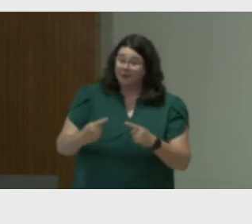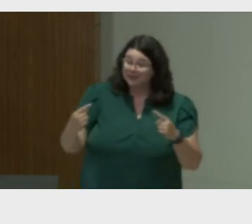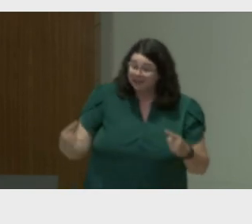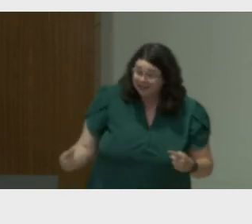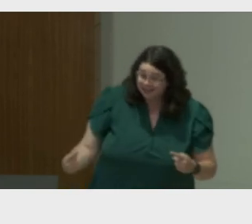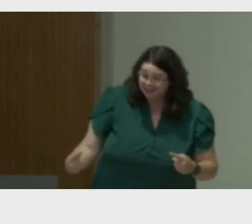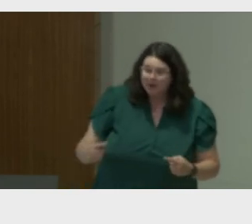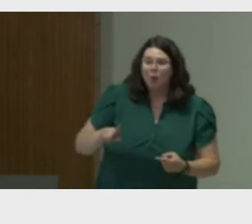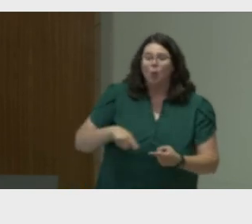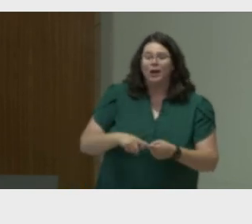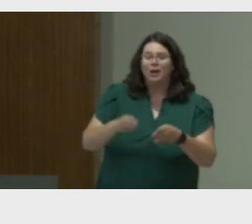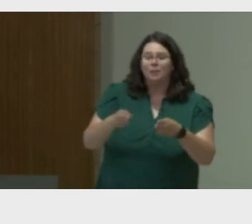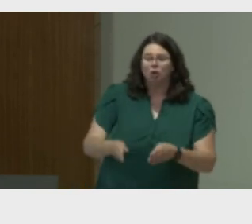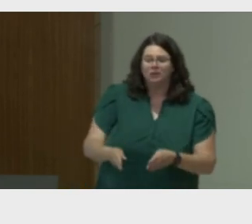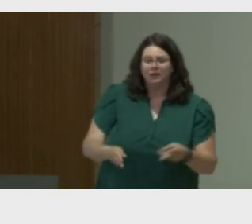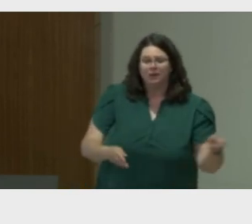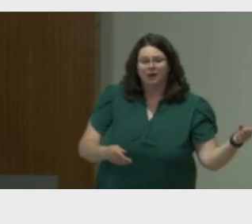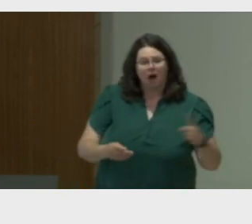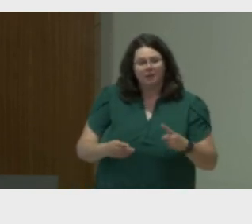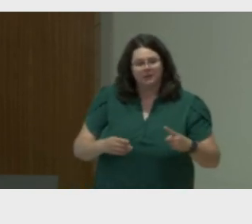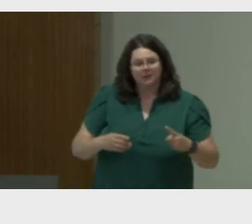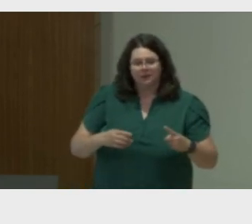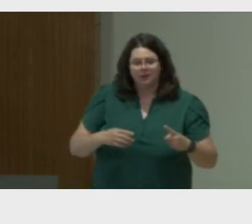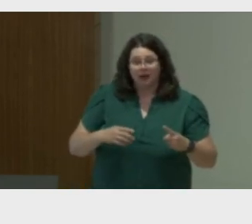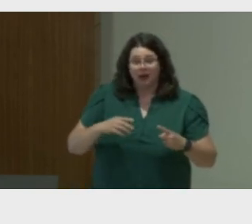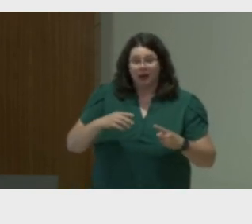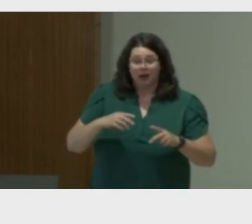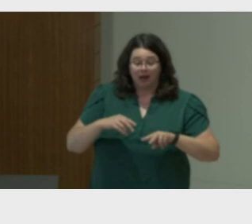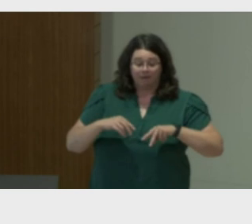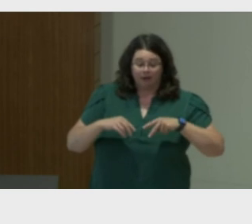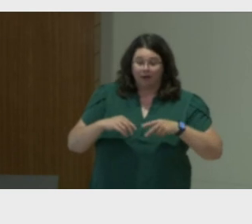when somebody is picking me up off the floor after I've had an epileptic seizure,